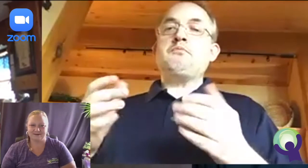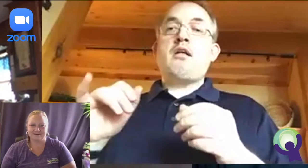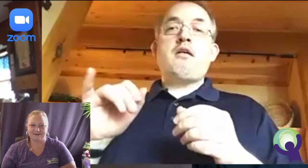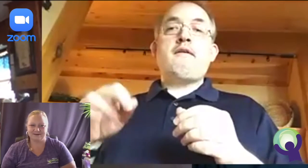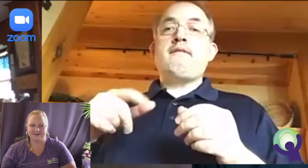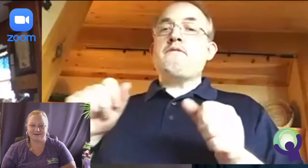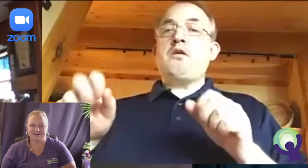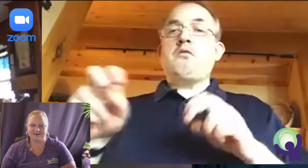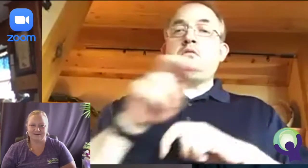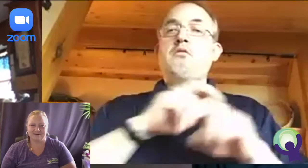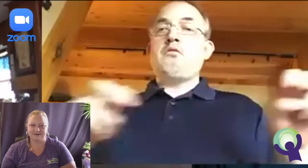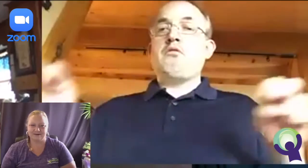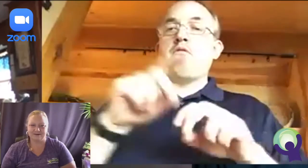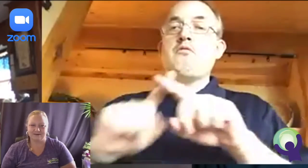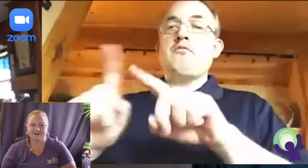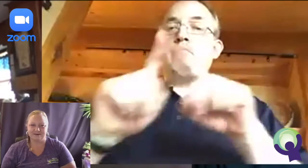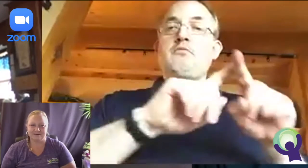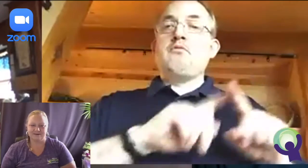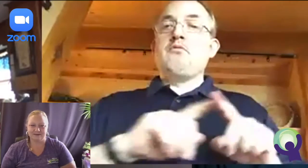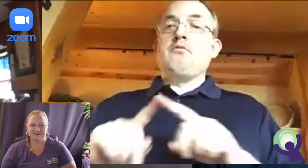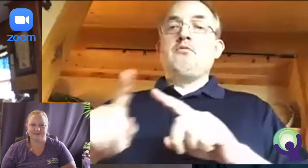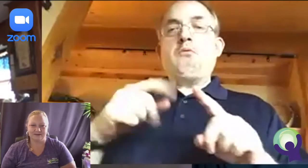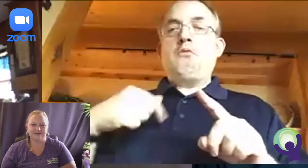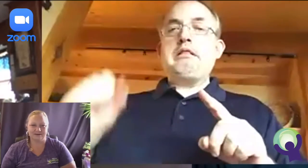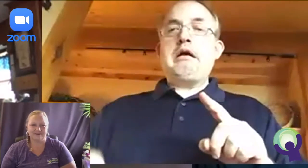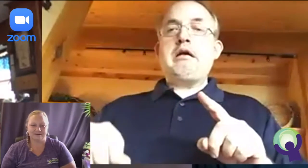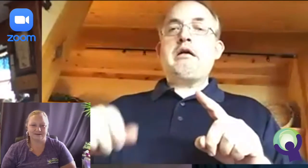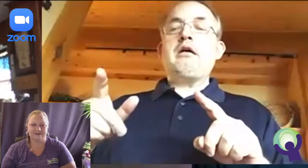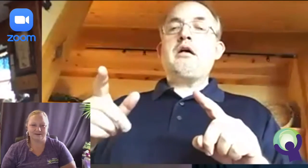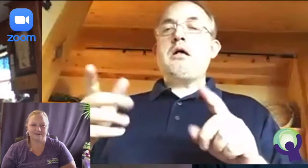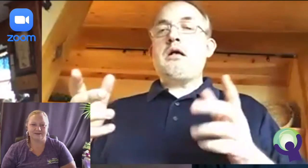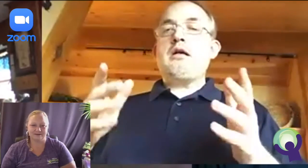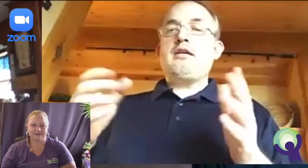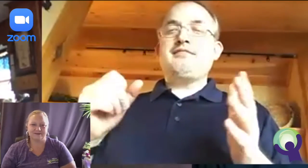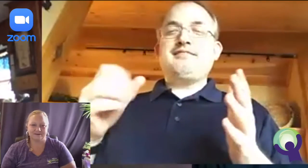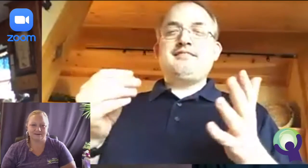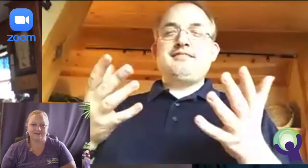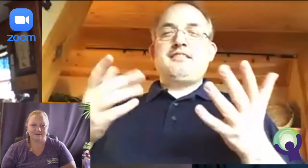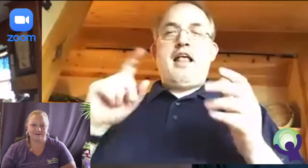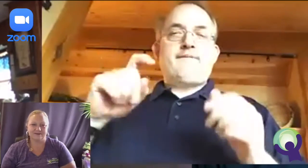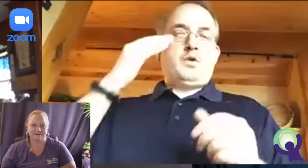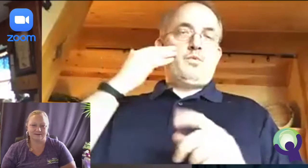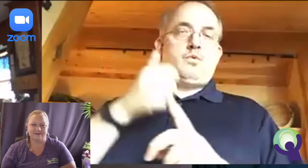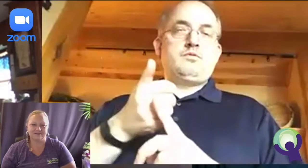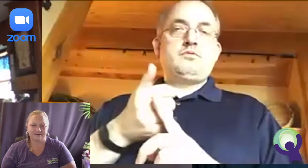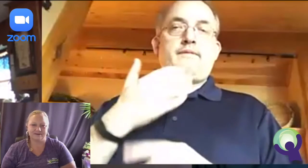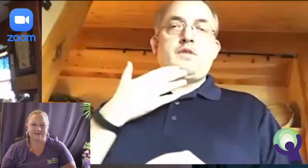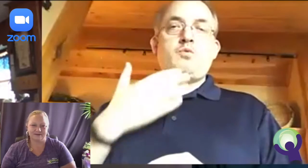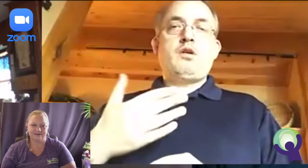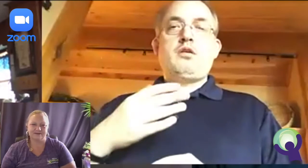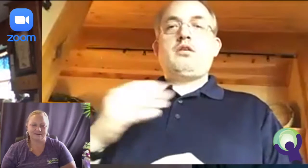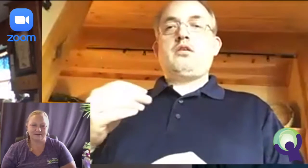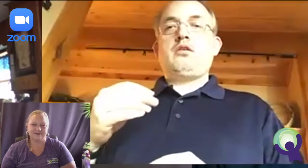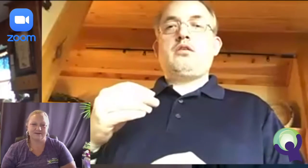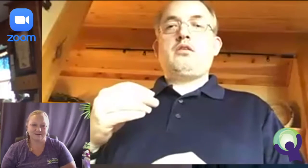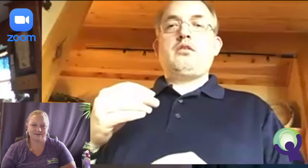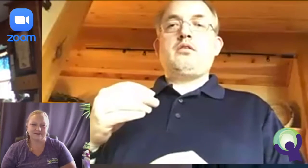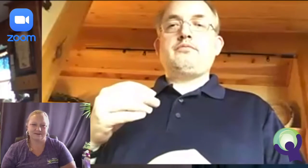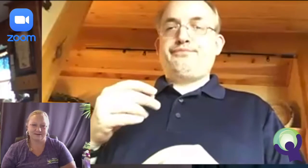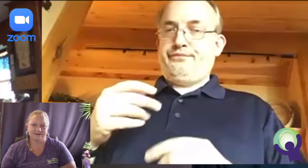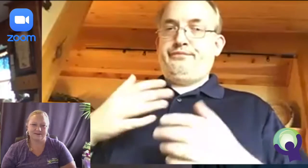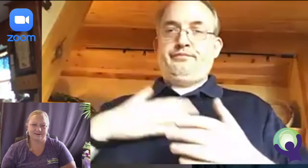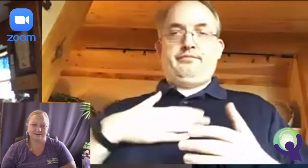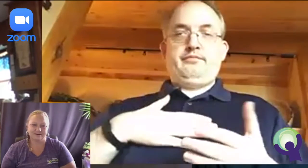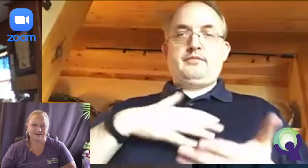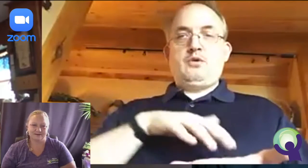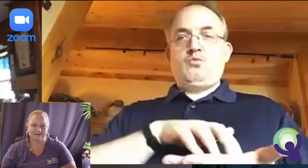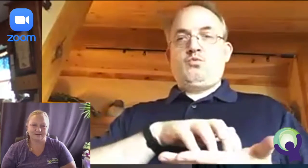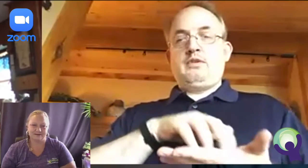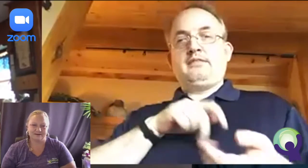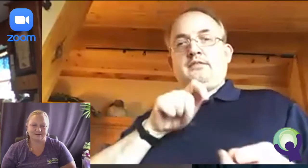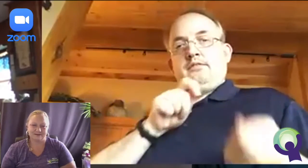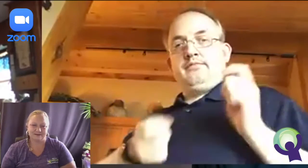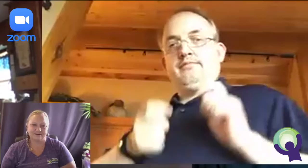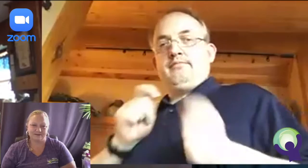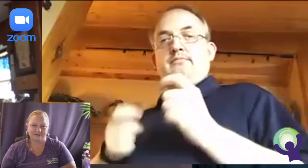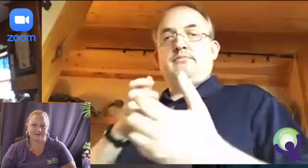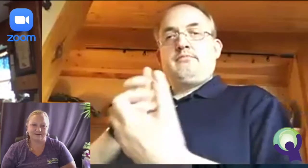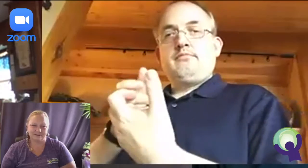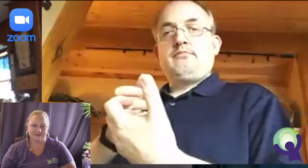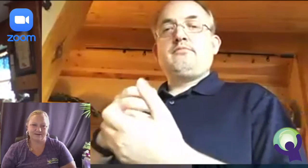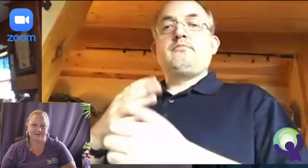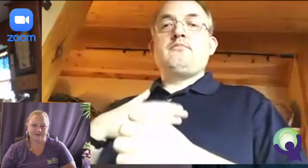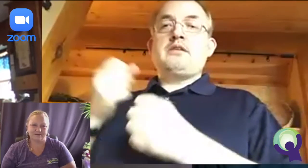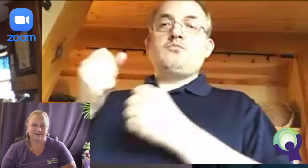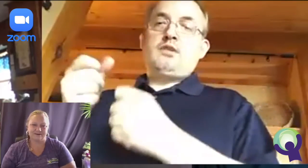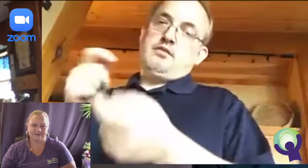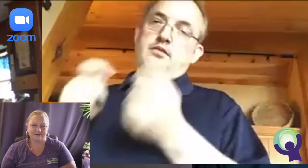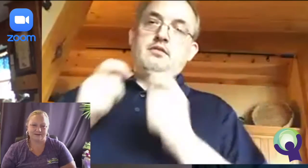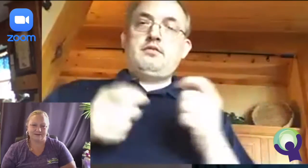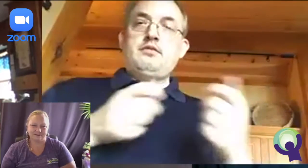focus fully if I need to I'm able to work on other projects then that would work. You need to manage